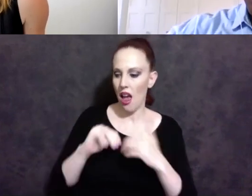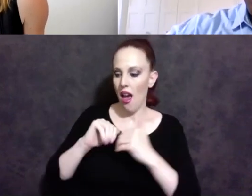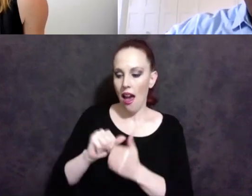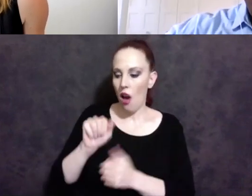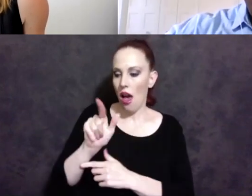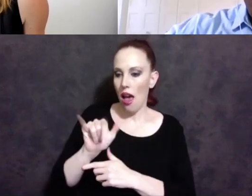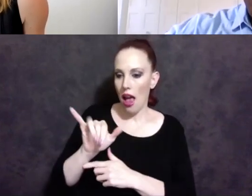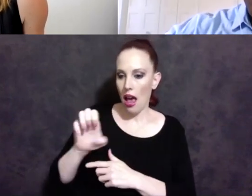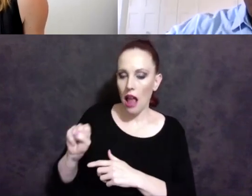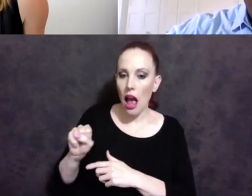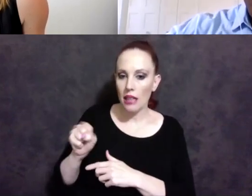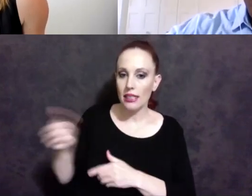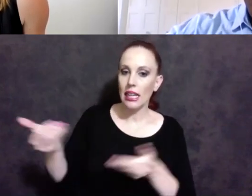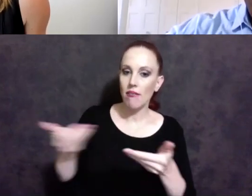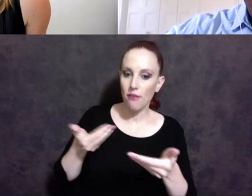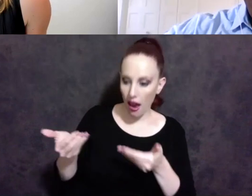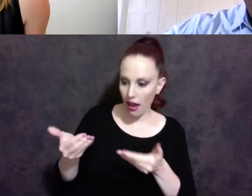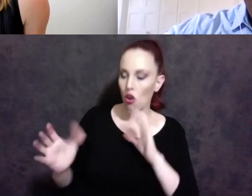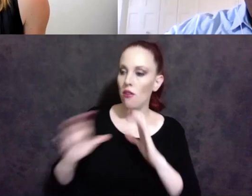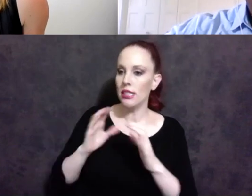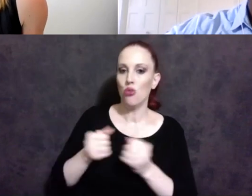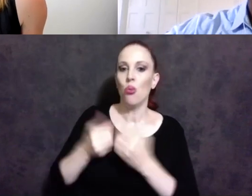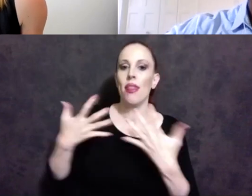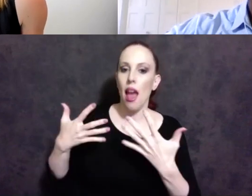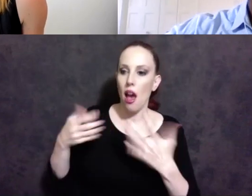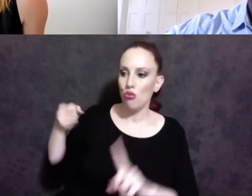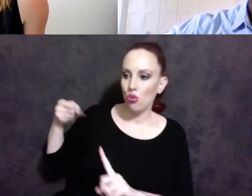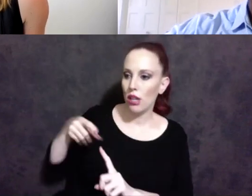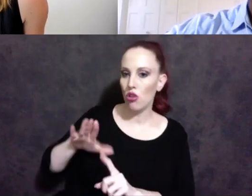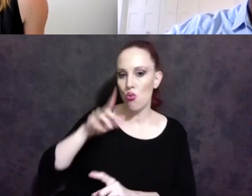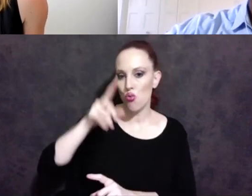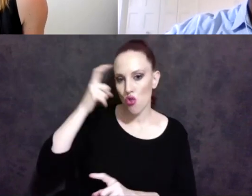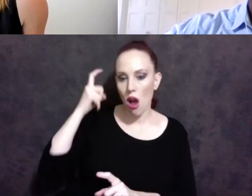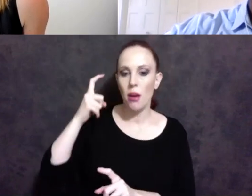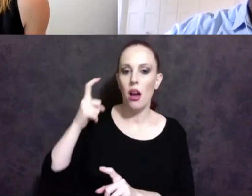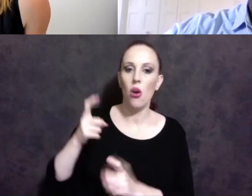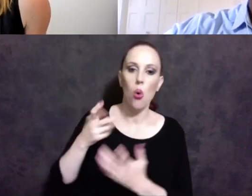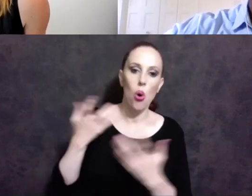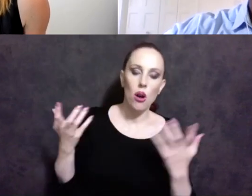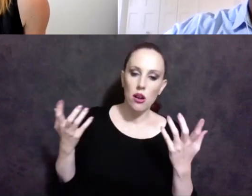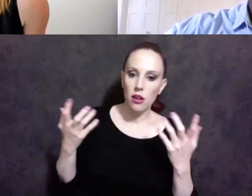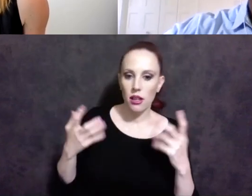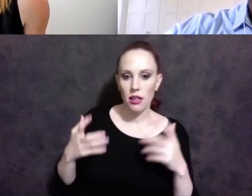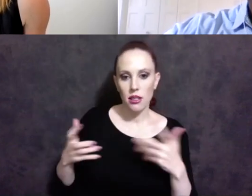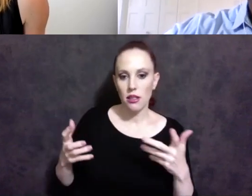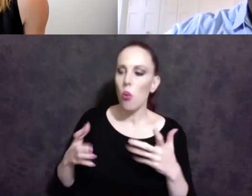in a way that won't trigger trauma? Or dive into details but, you know, create that psychologically